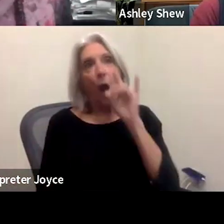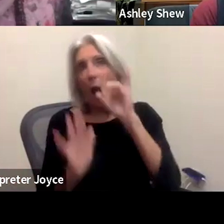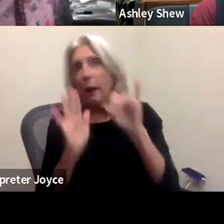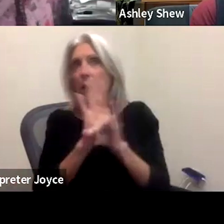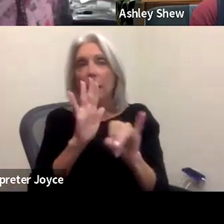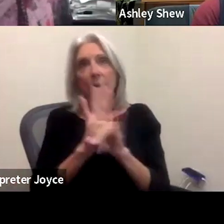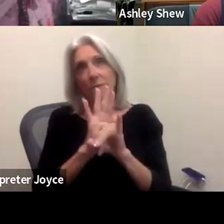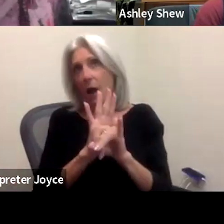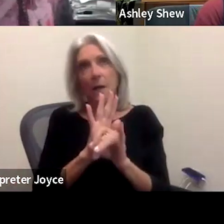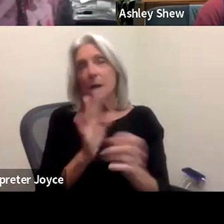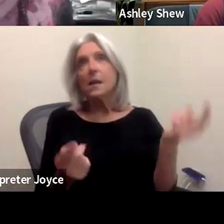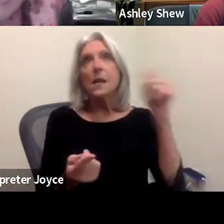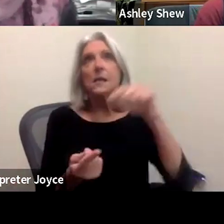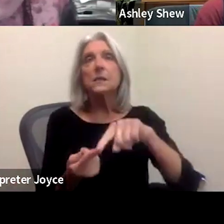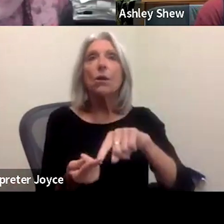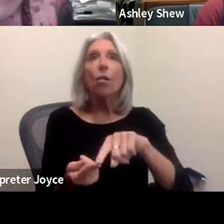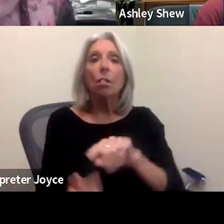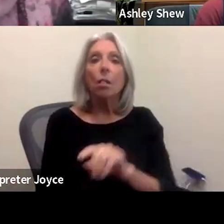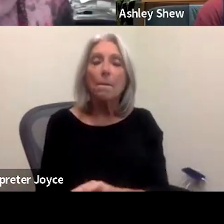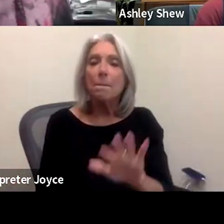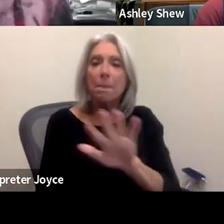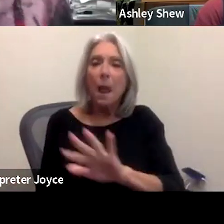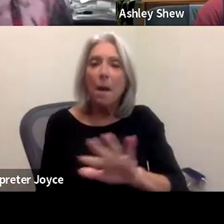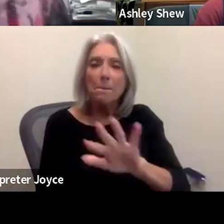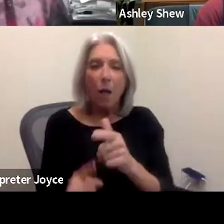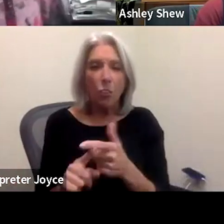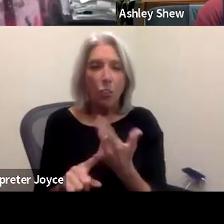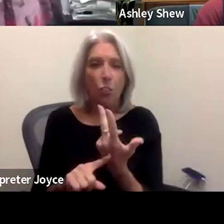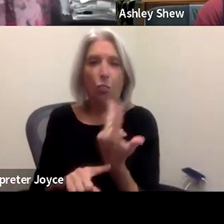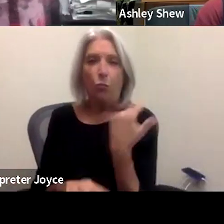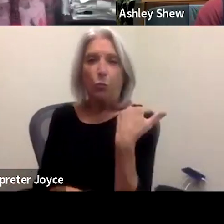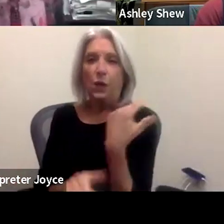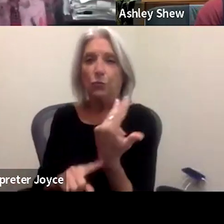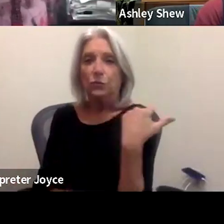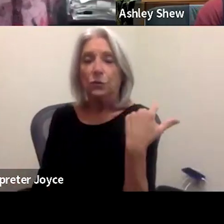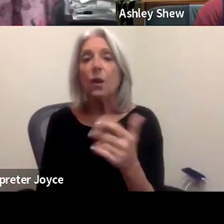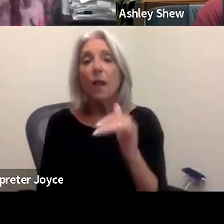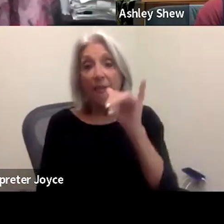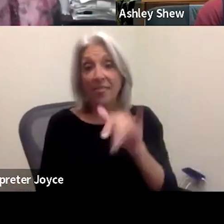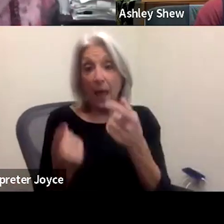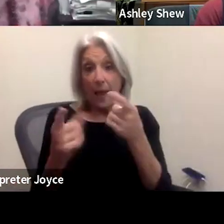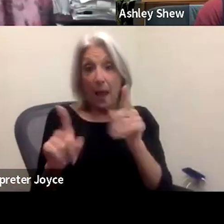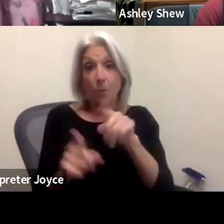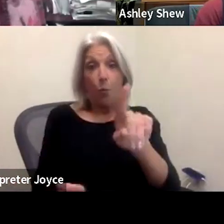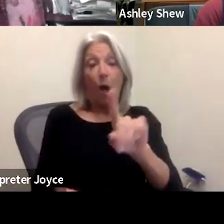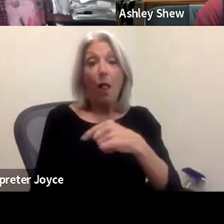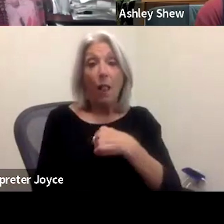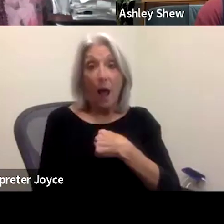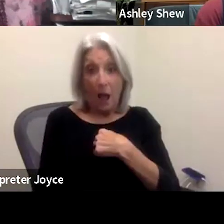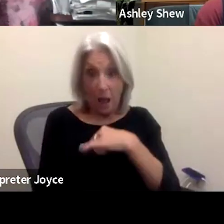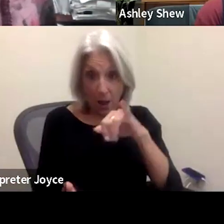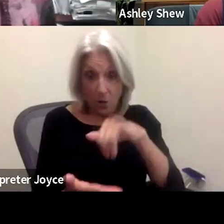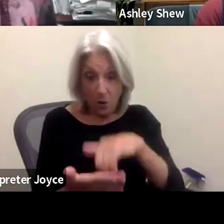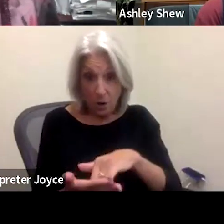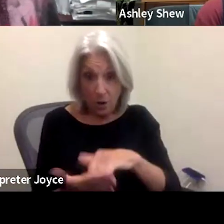until about three years ago. And that happened while I was at Mozilla, who is my current employer.